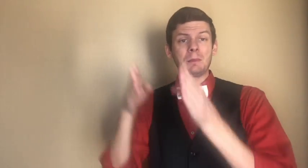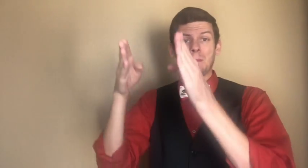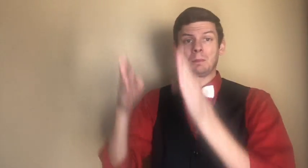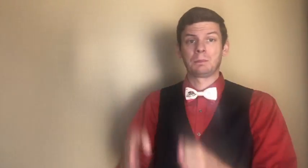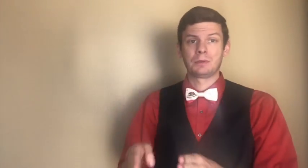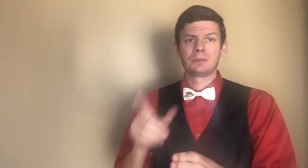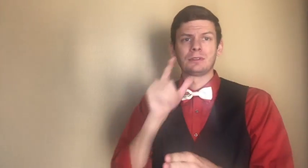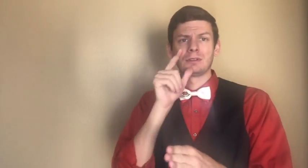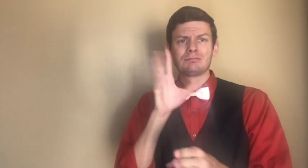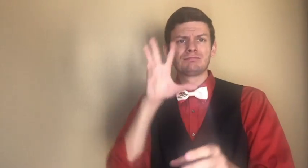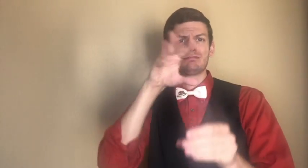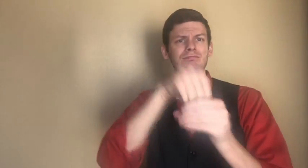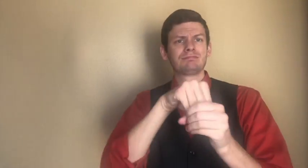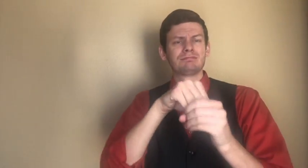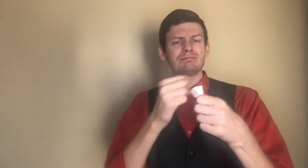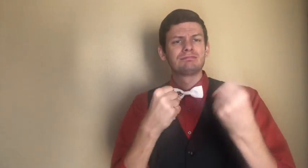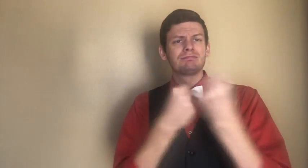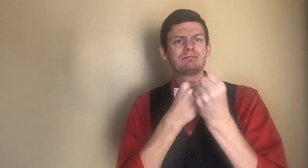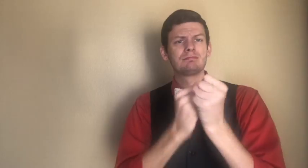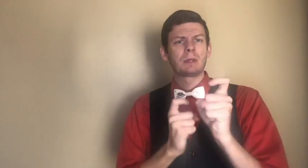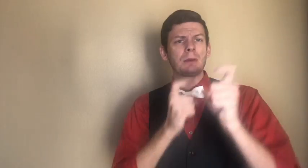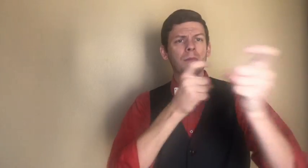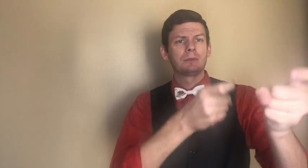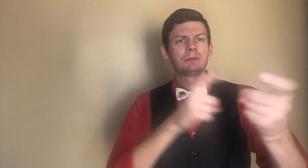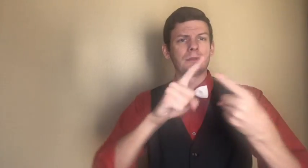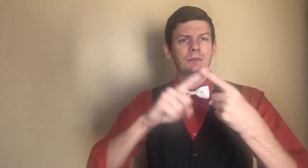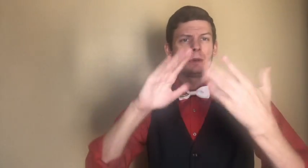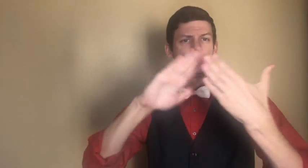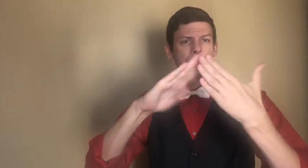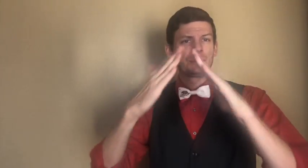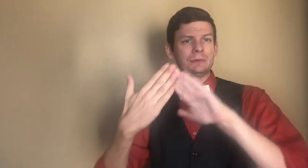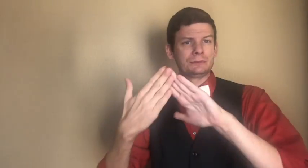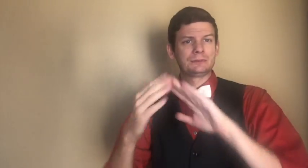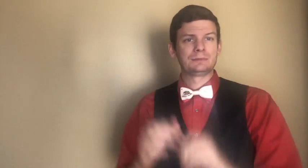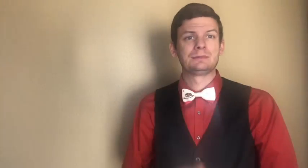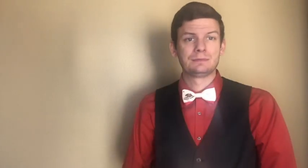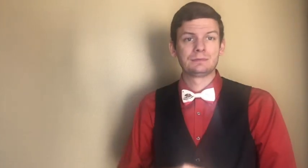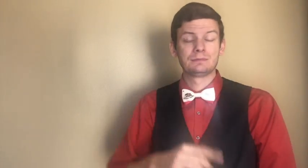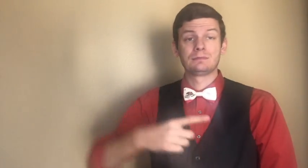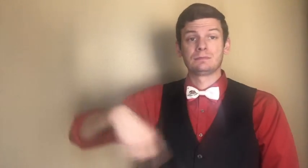Meaning a person that is actively contributing to their community.